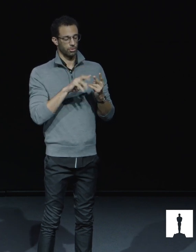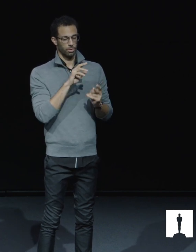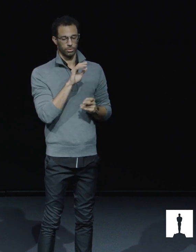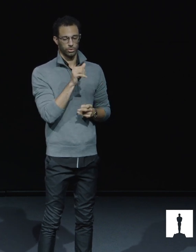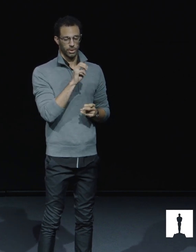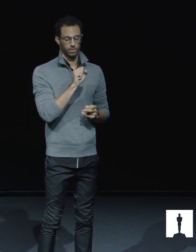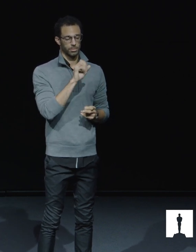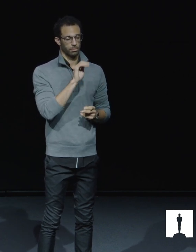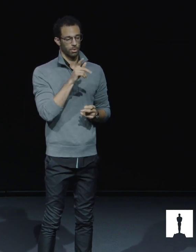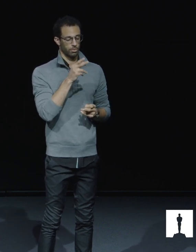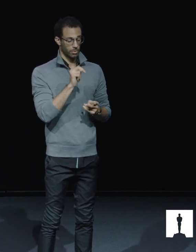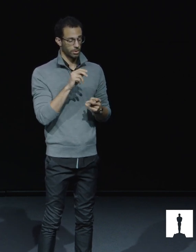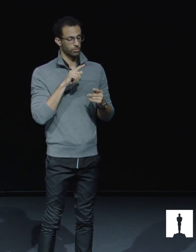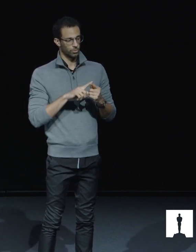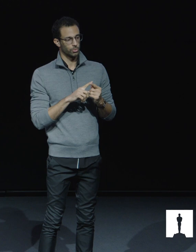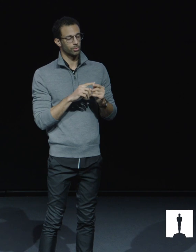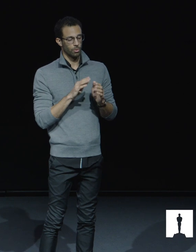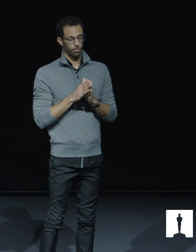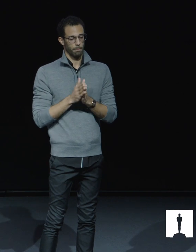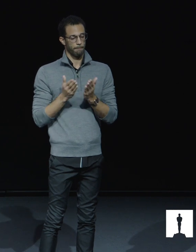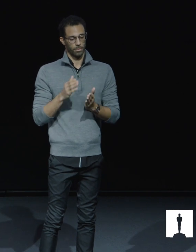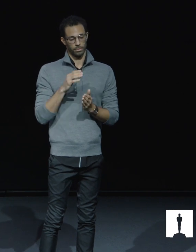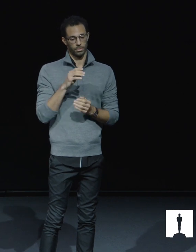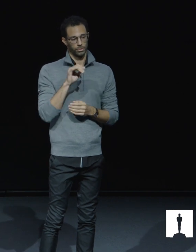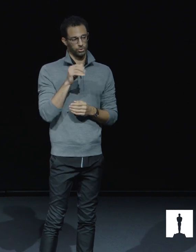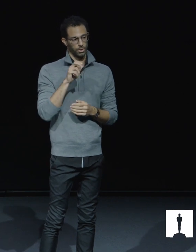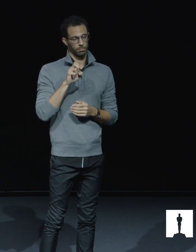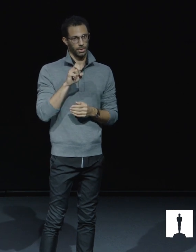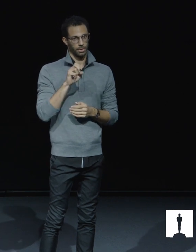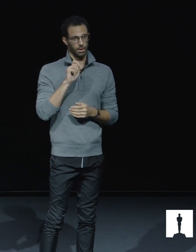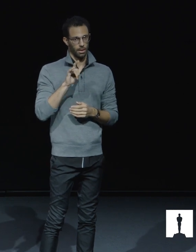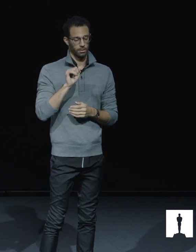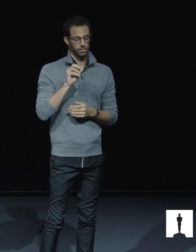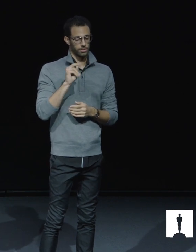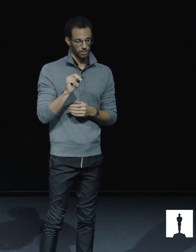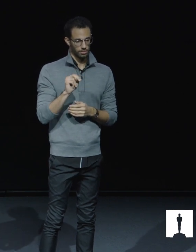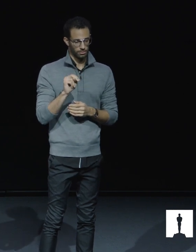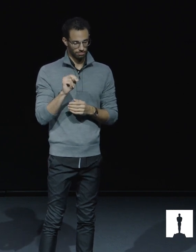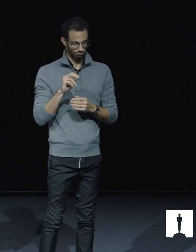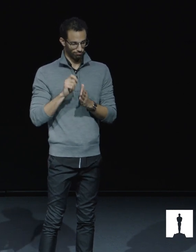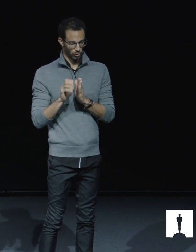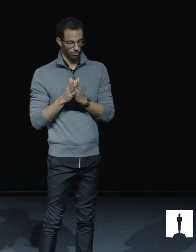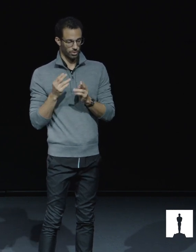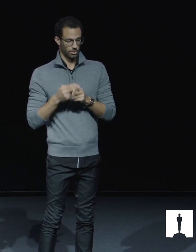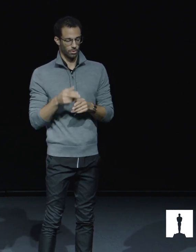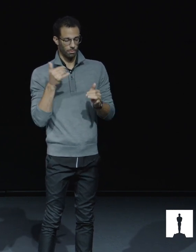Morrison in her book PLAYING IN THE DARK. Fundamentally, Baldwin's point about the flesh